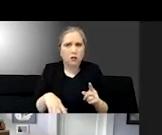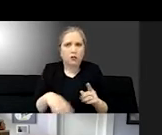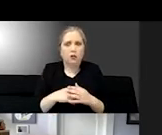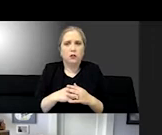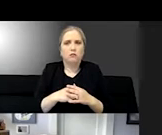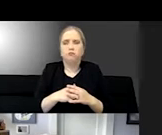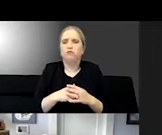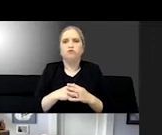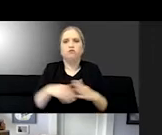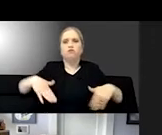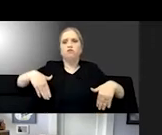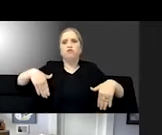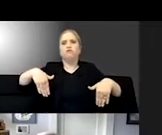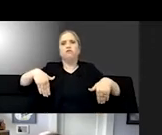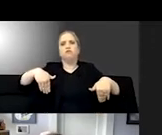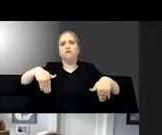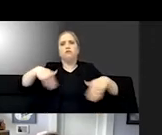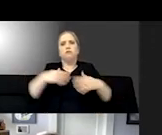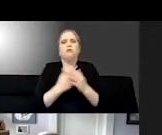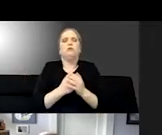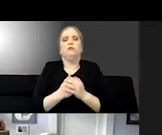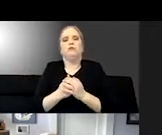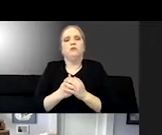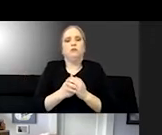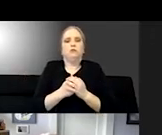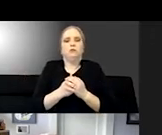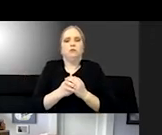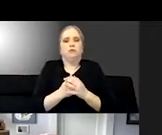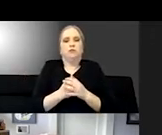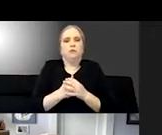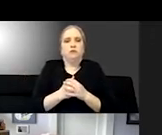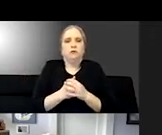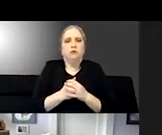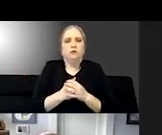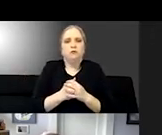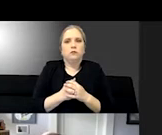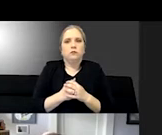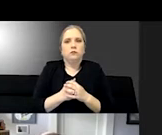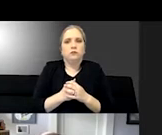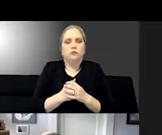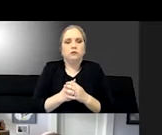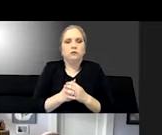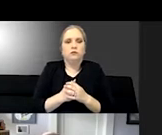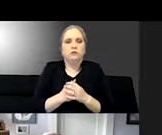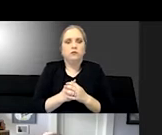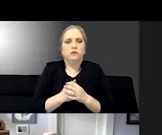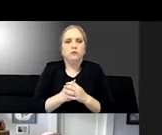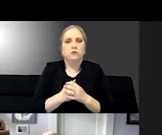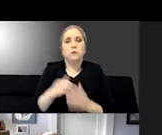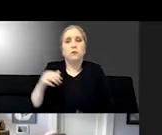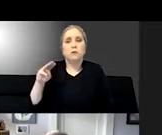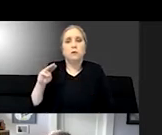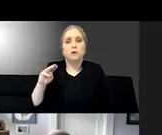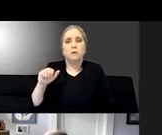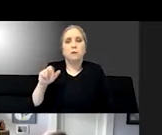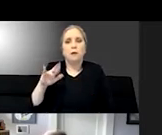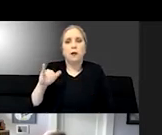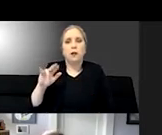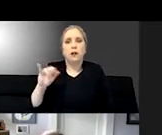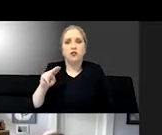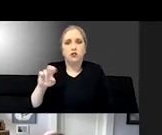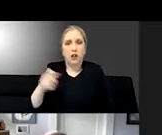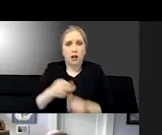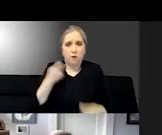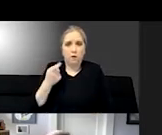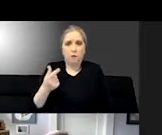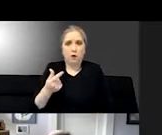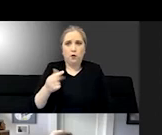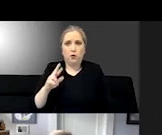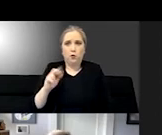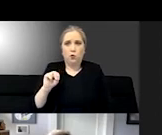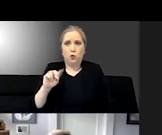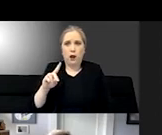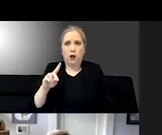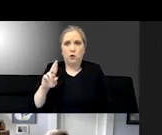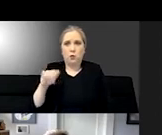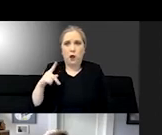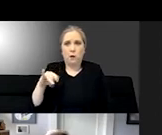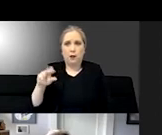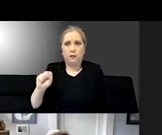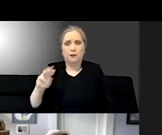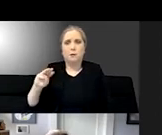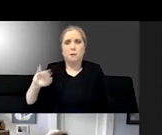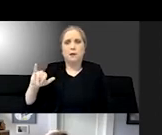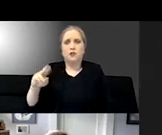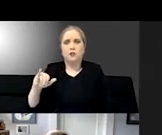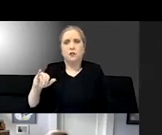So, Mary Jane in Grand Rapids, Michigan, asks, how do we keep this fight for justice and equality alive today? Which tactics are and are not working?